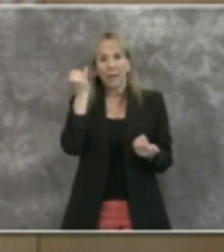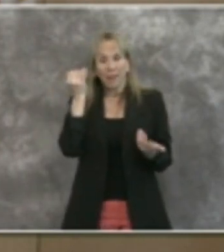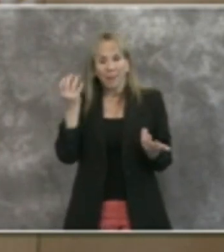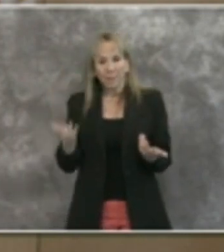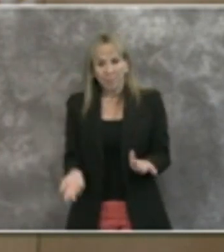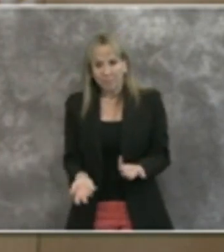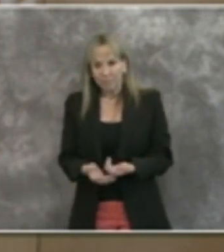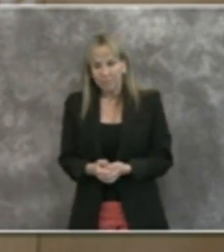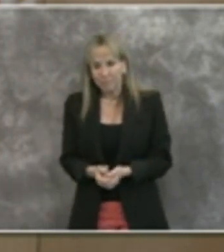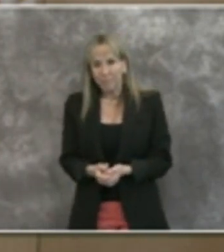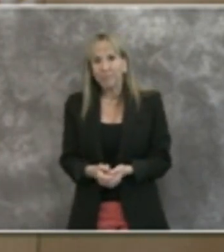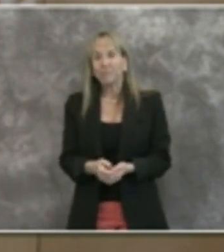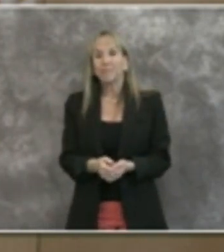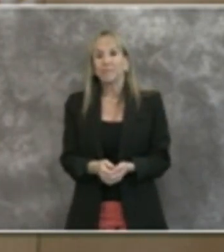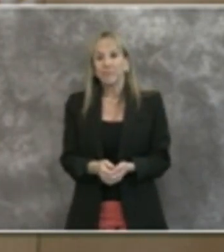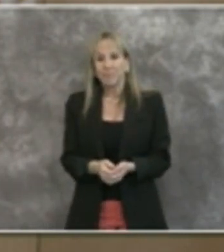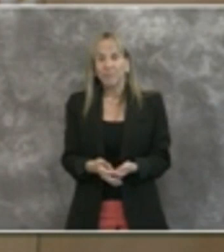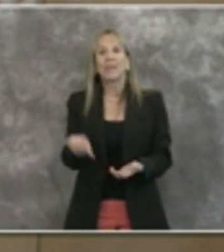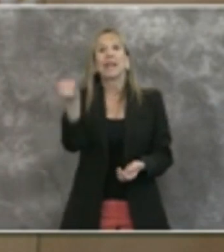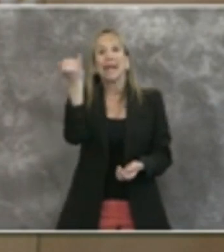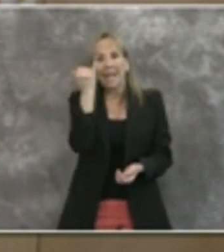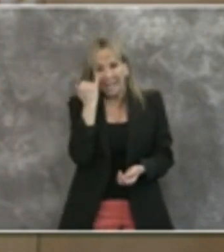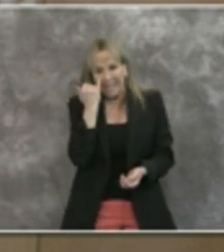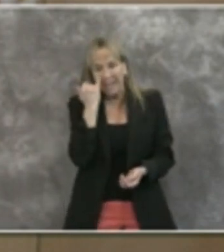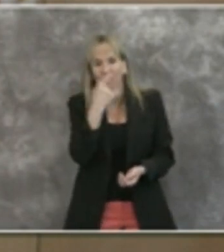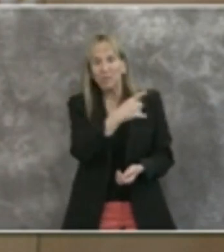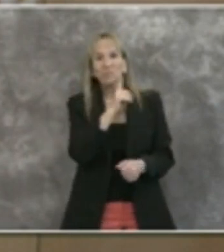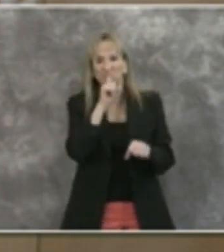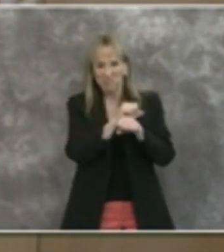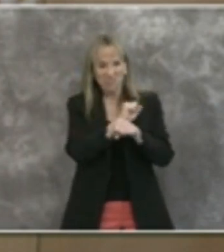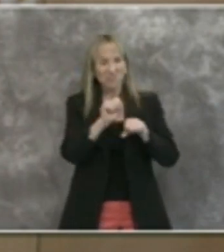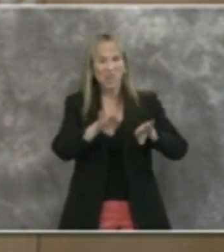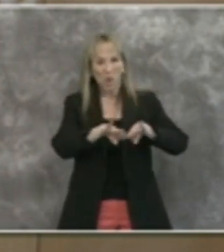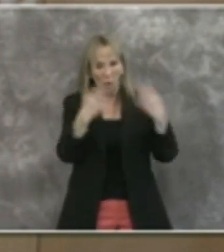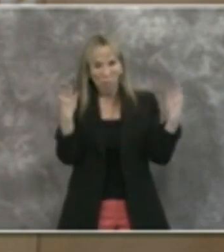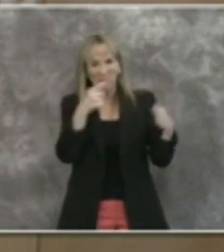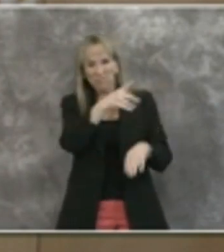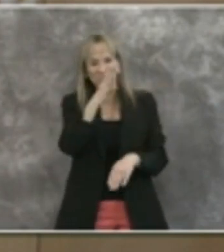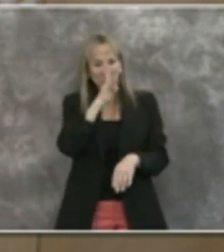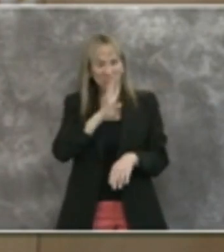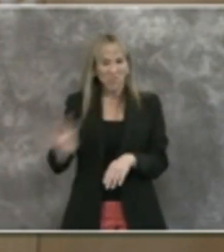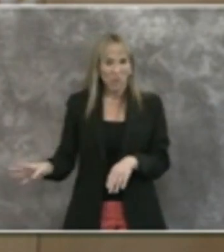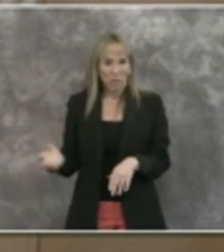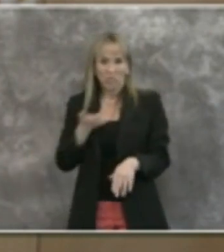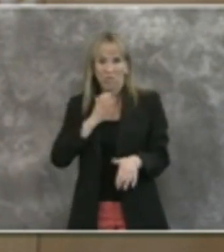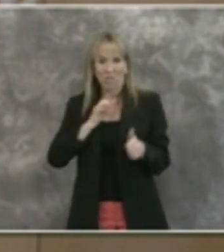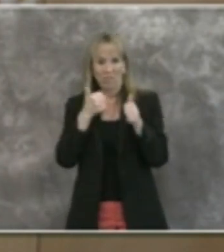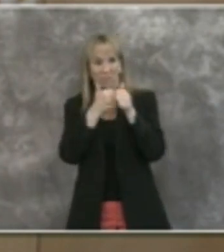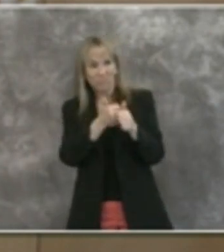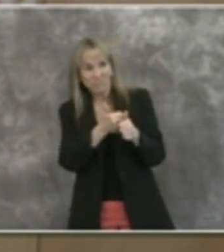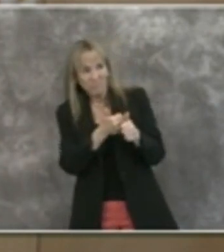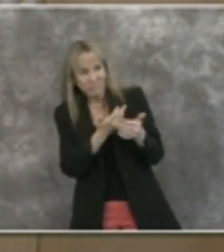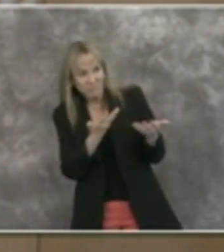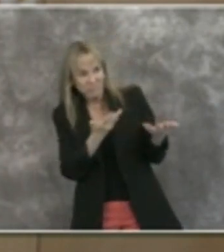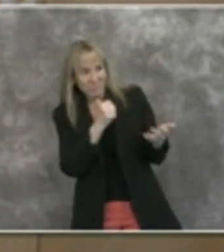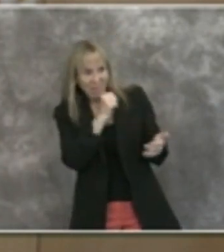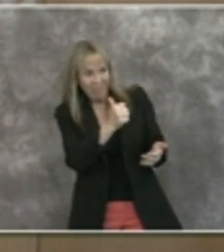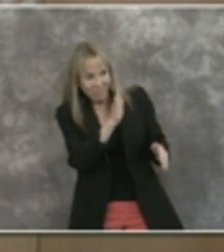SO DOCTOR WHAT YOU'RE GOING TO USE THE COUNTY COULD TAKE STEPS TO TRY TO PREVENT THEM FROM REOPENING. WE ARE WORKING WITH THE CDC